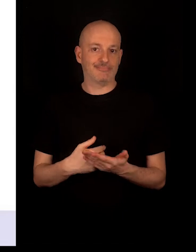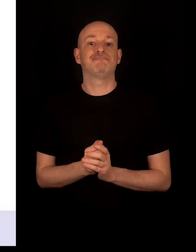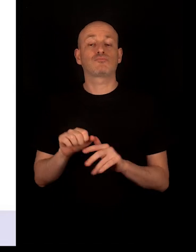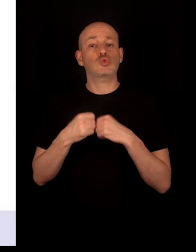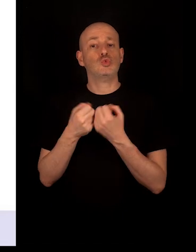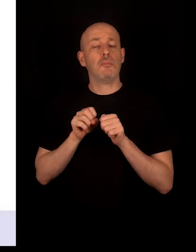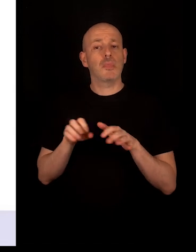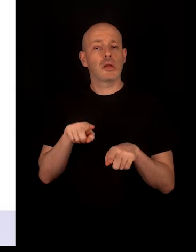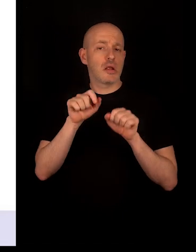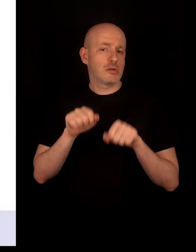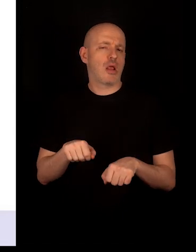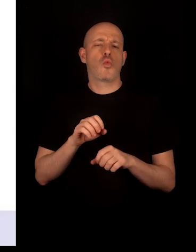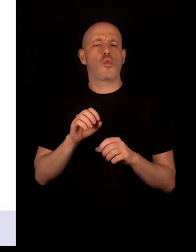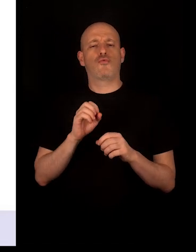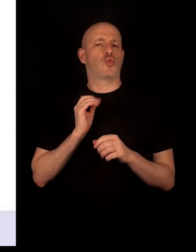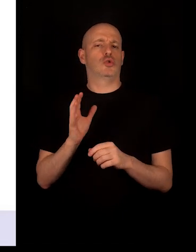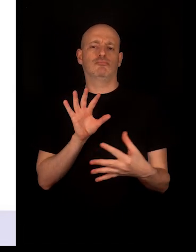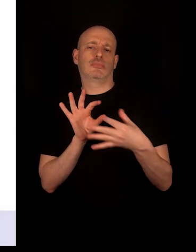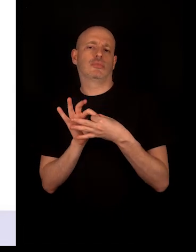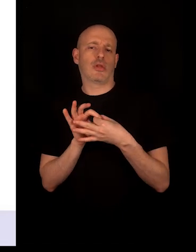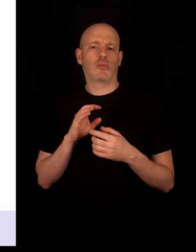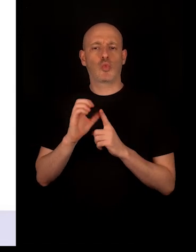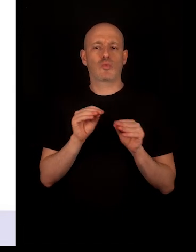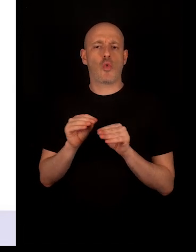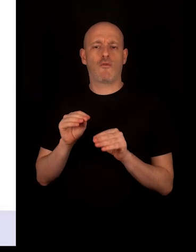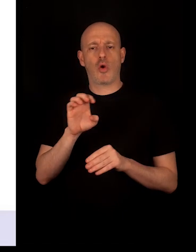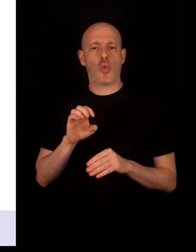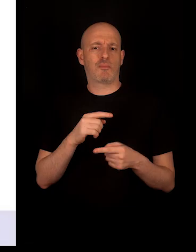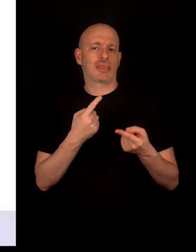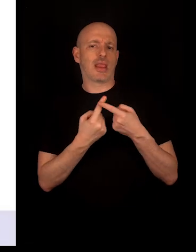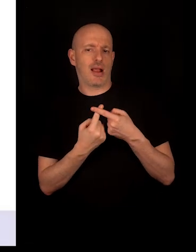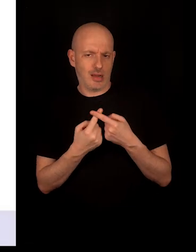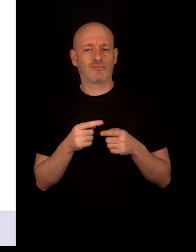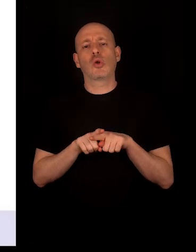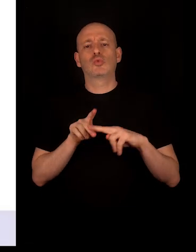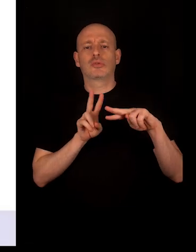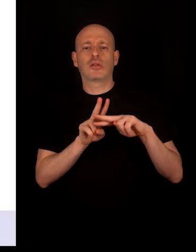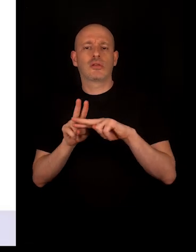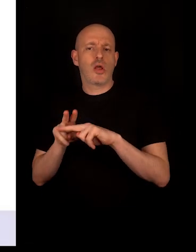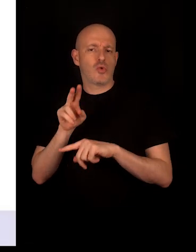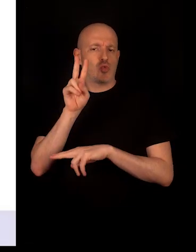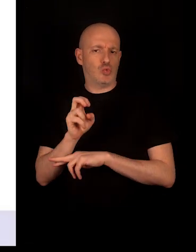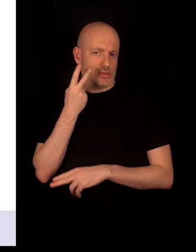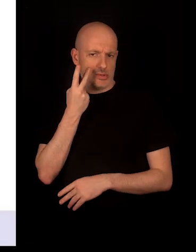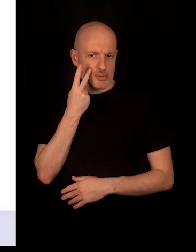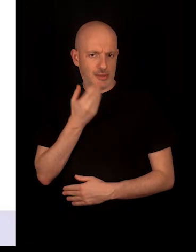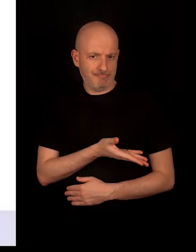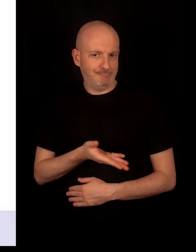On social media, you can, of course, tag us under Culture Moves Europe and you can also use our hashtags: